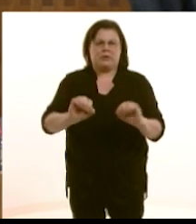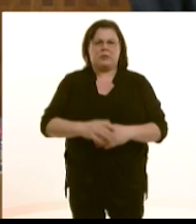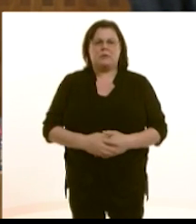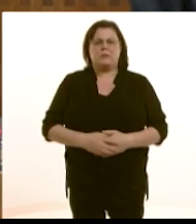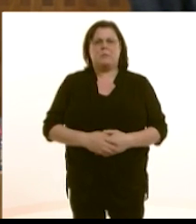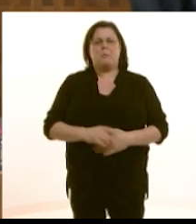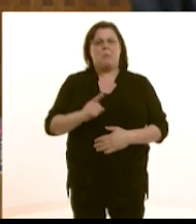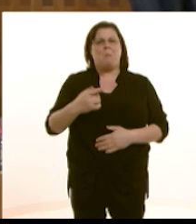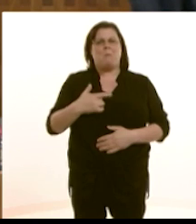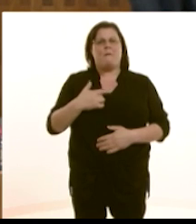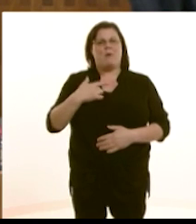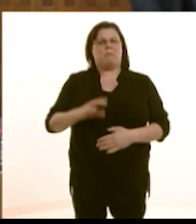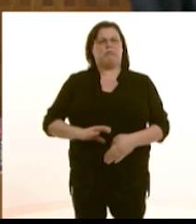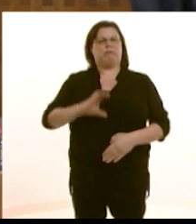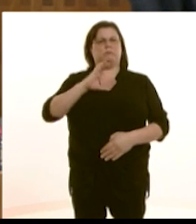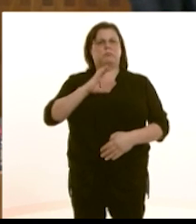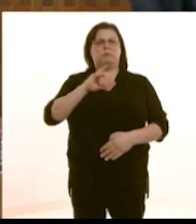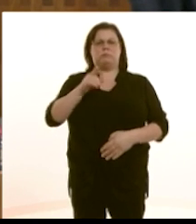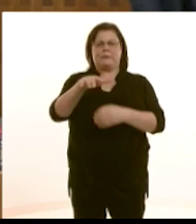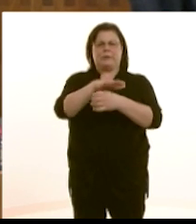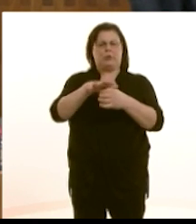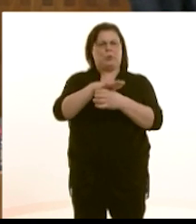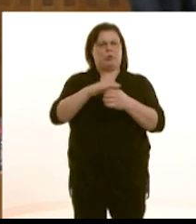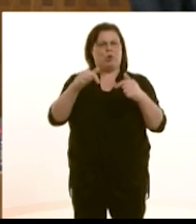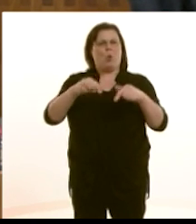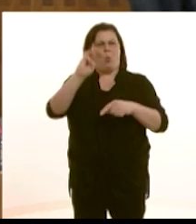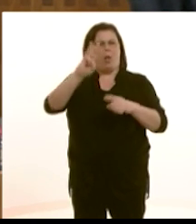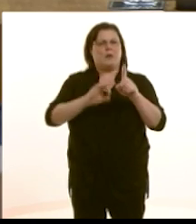yn gwella ymhellach eto dros yr wythnosau eto.